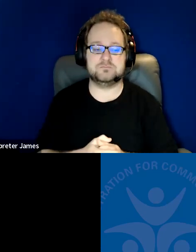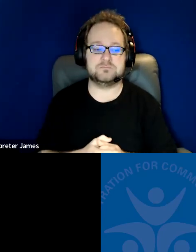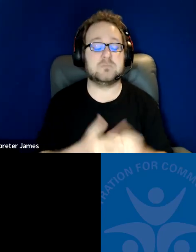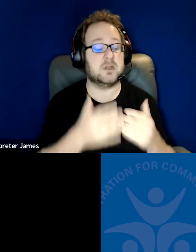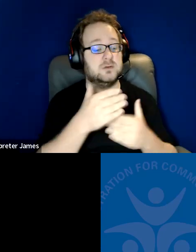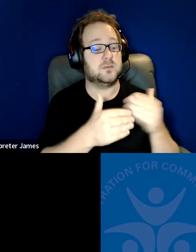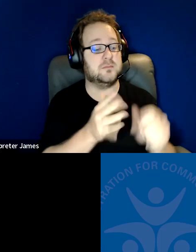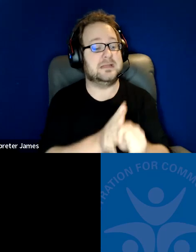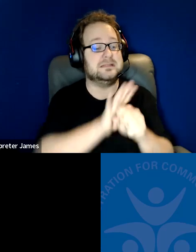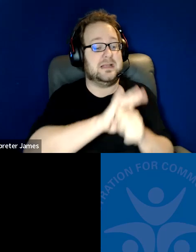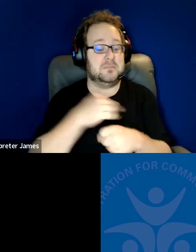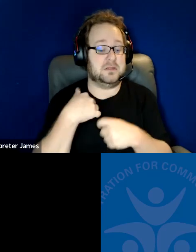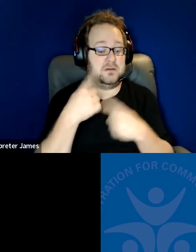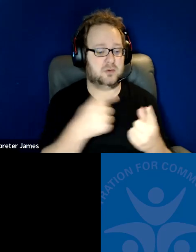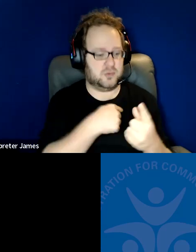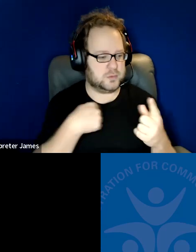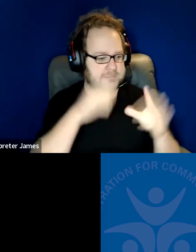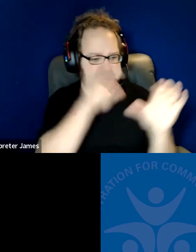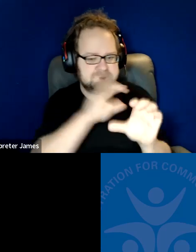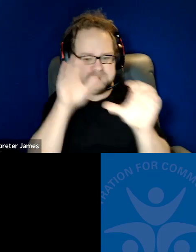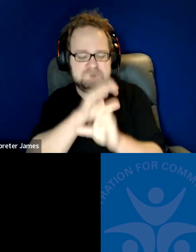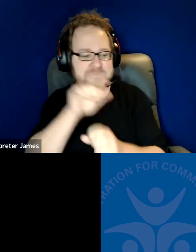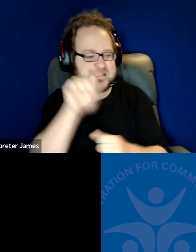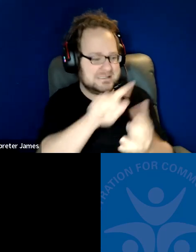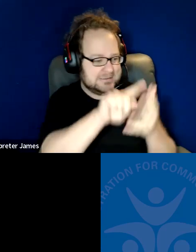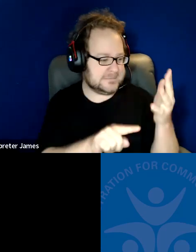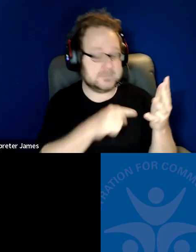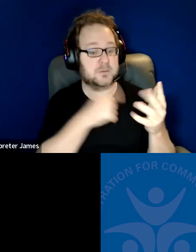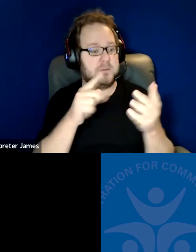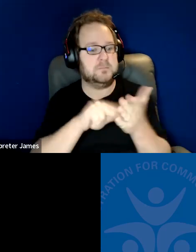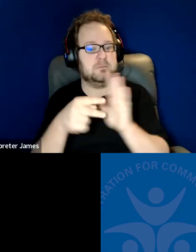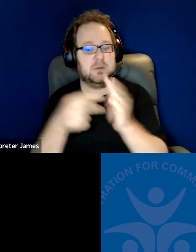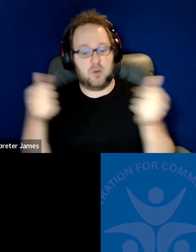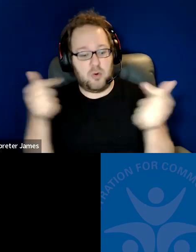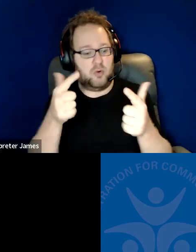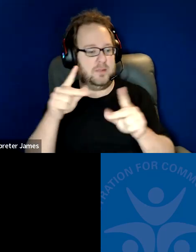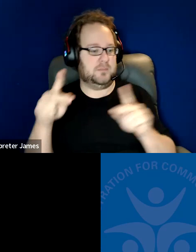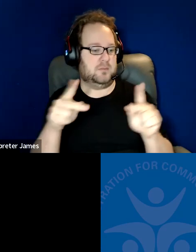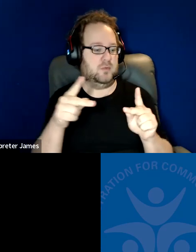ensure that all people who want to vaccine and disability networks to ensure that all people who want a vaccine can get one.